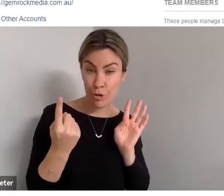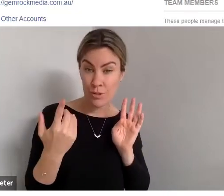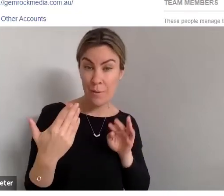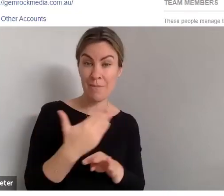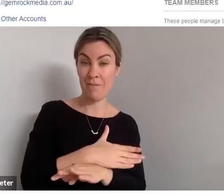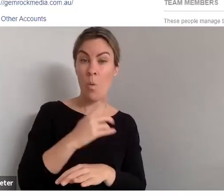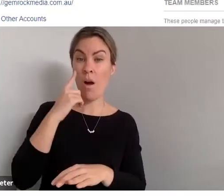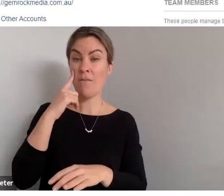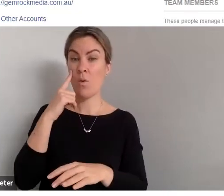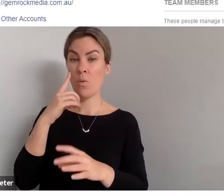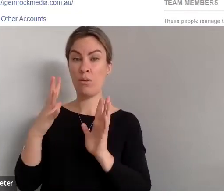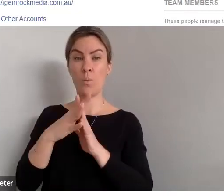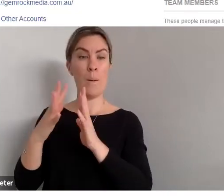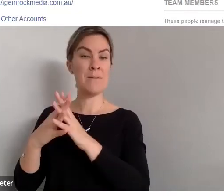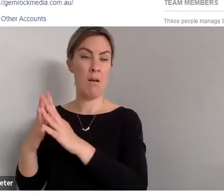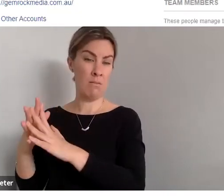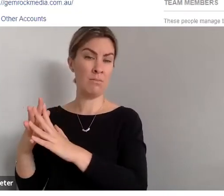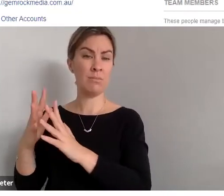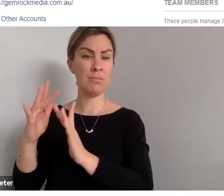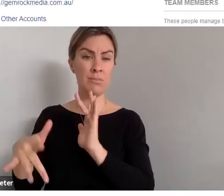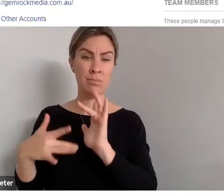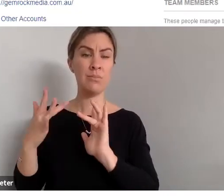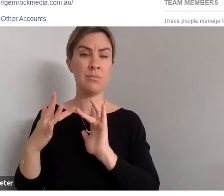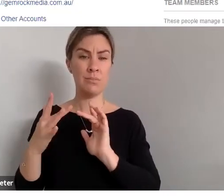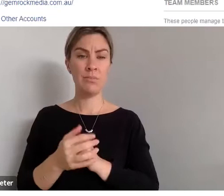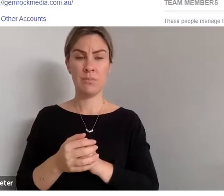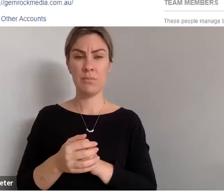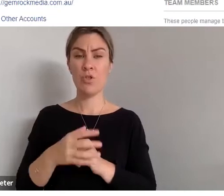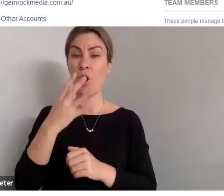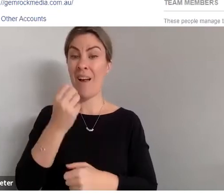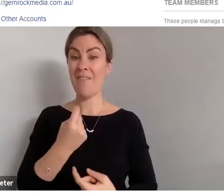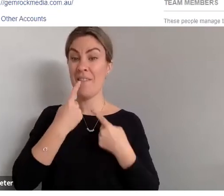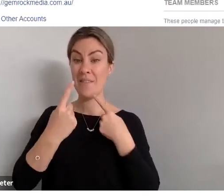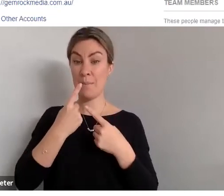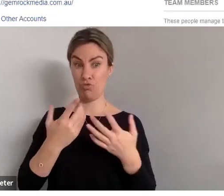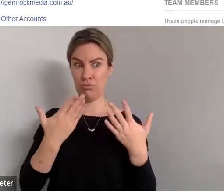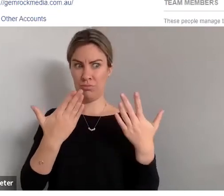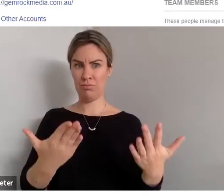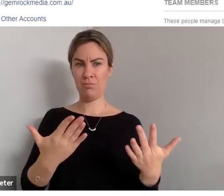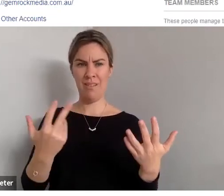websites. Having the information right there, it will set out a specific way.